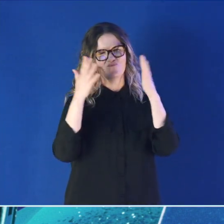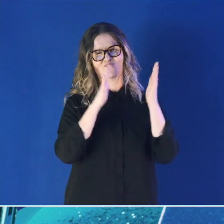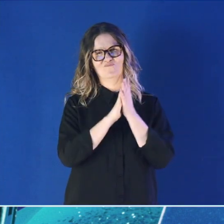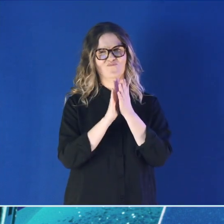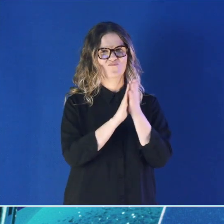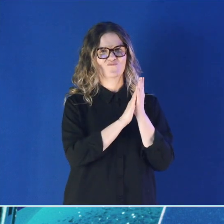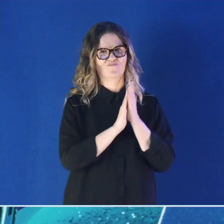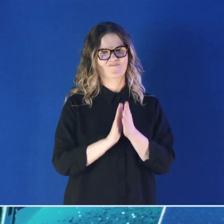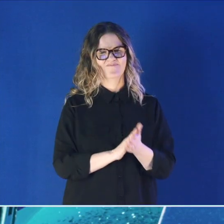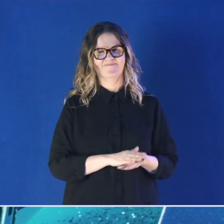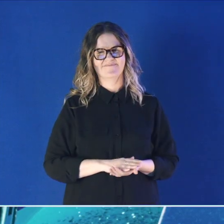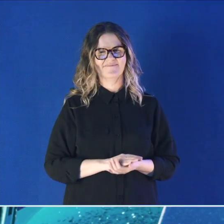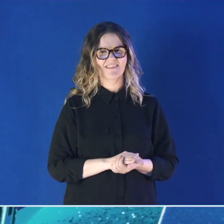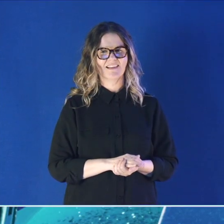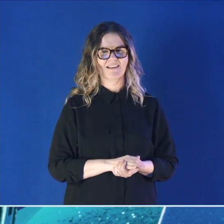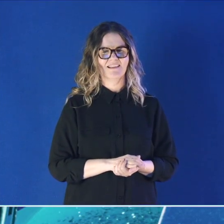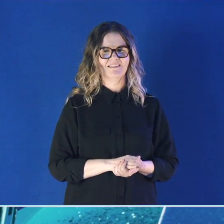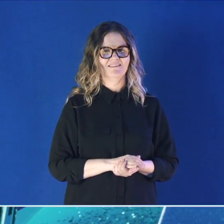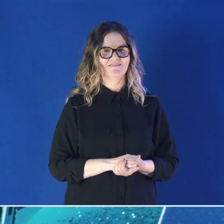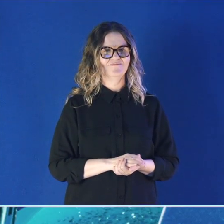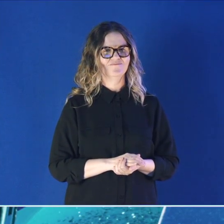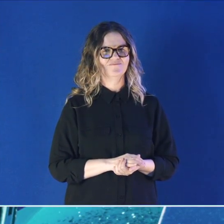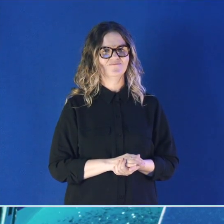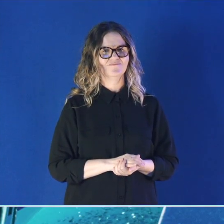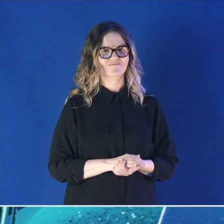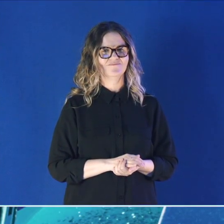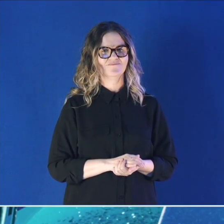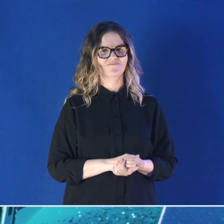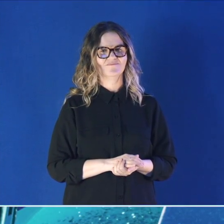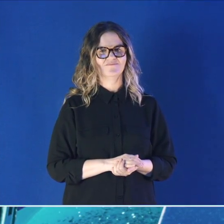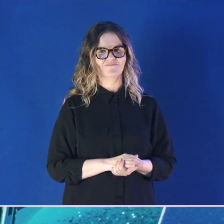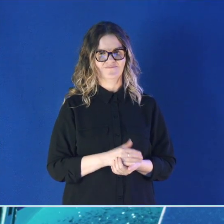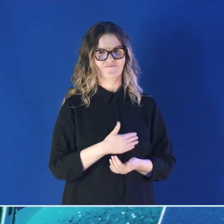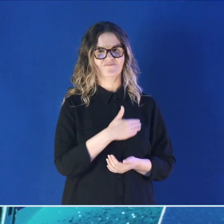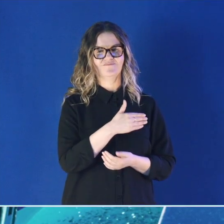Yeah, I think for me it's really putting yourself